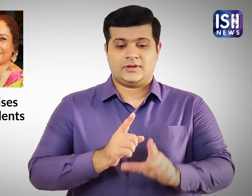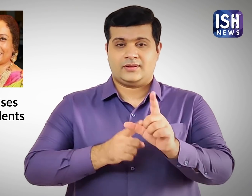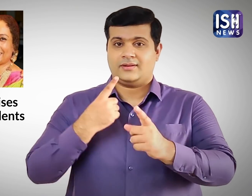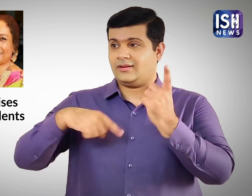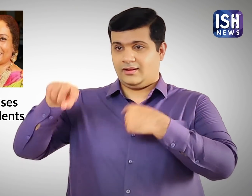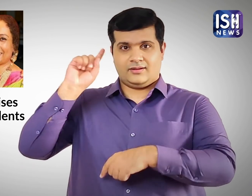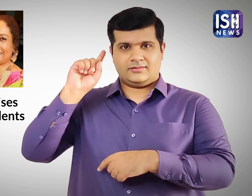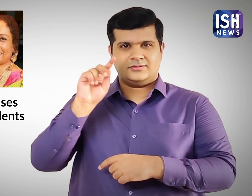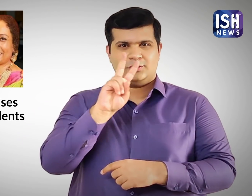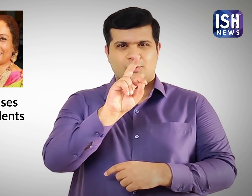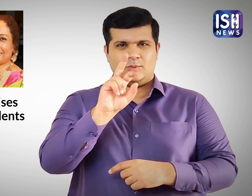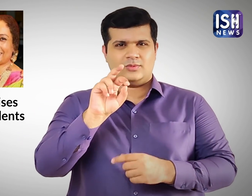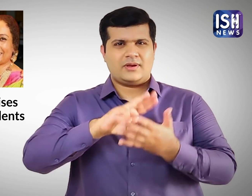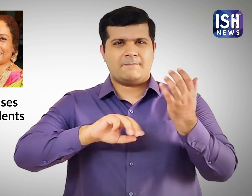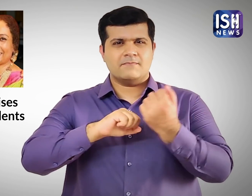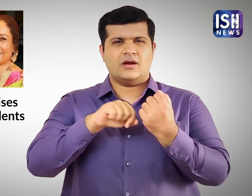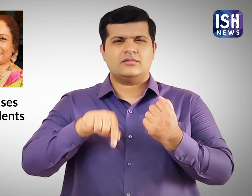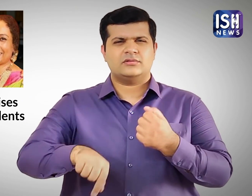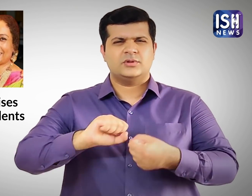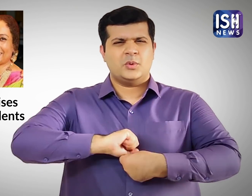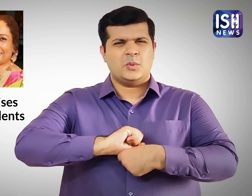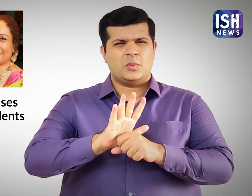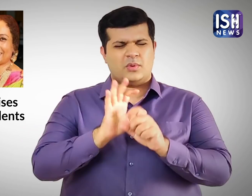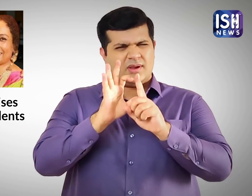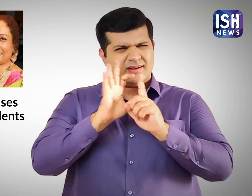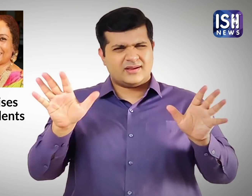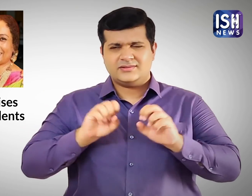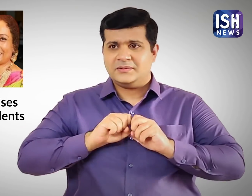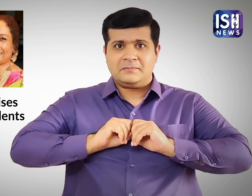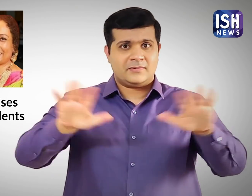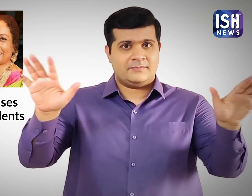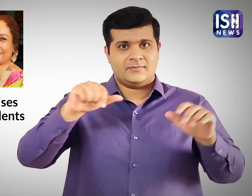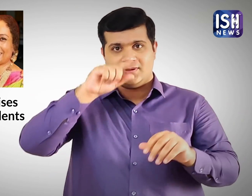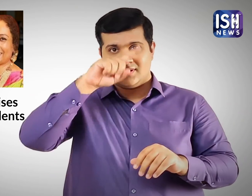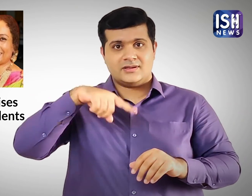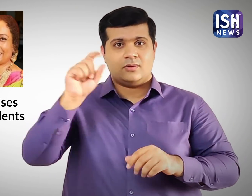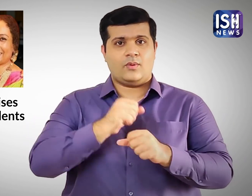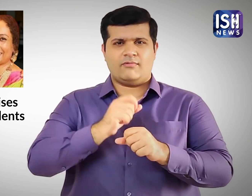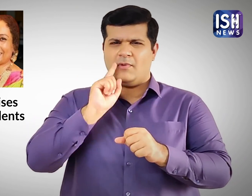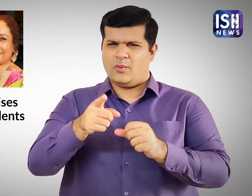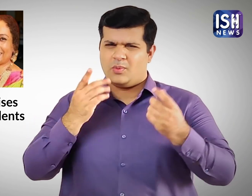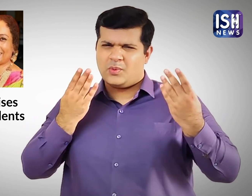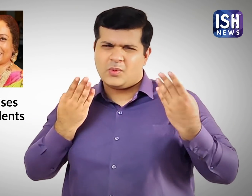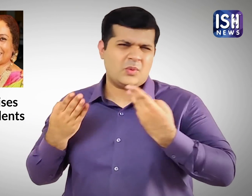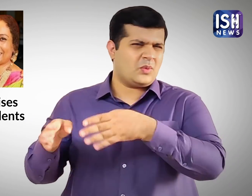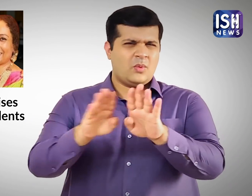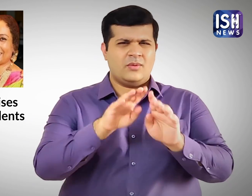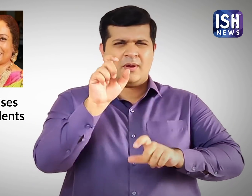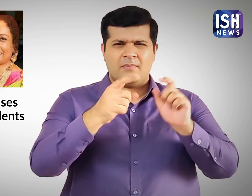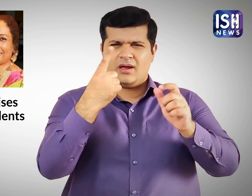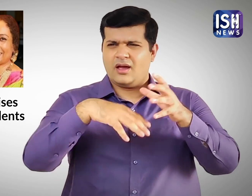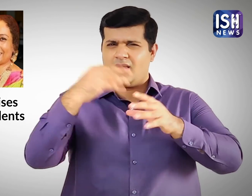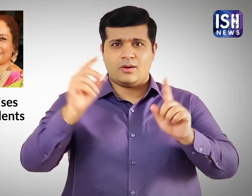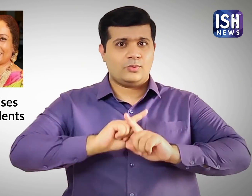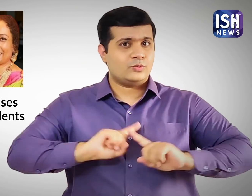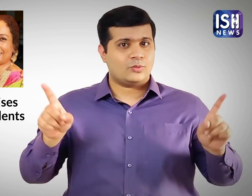Since the start of the pandemic in March 2020, when the lockdown was announced,